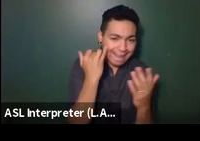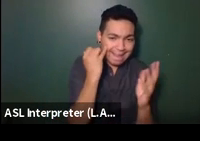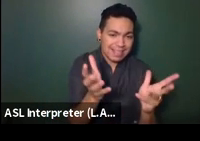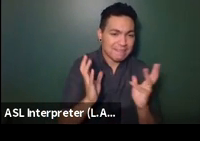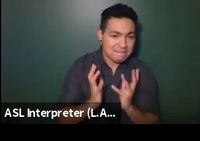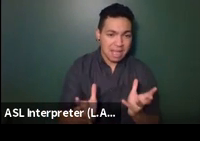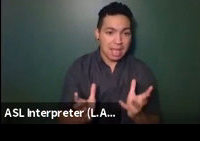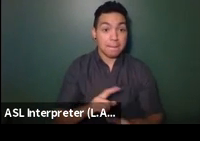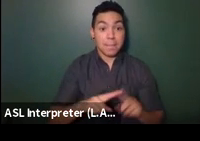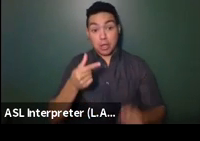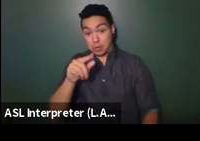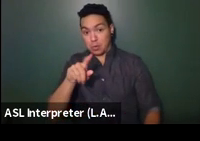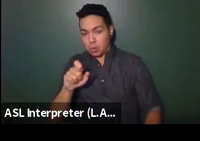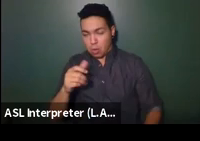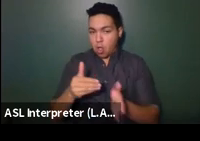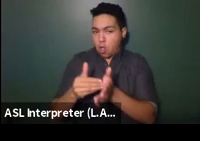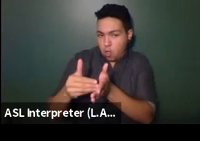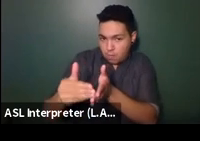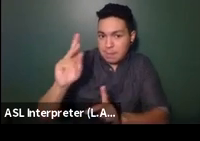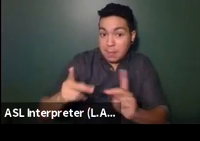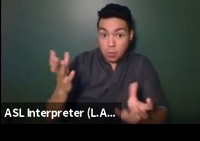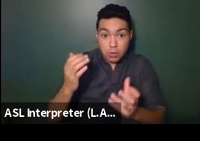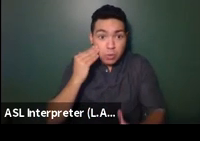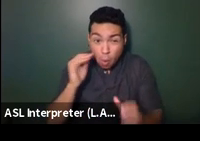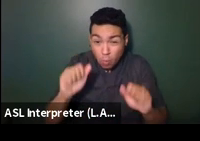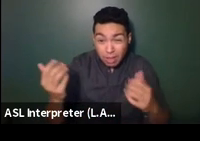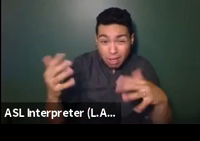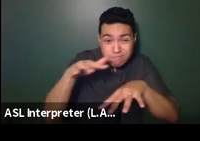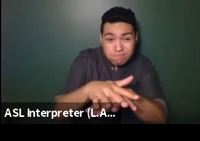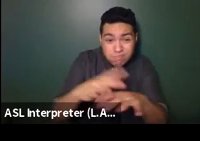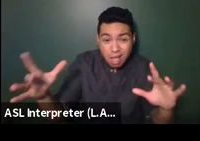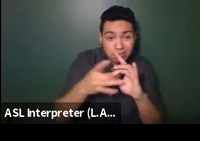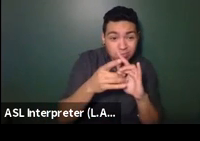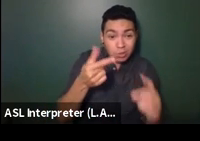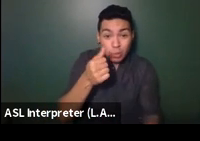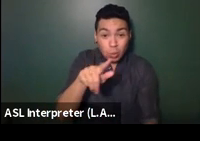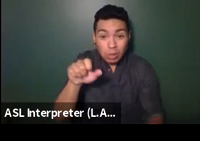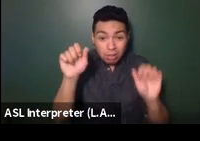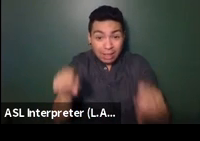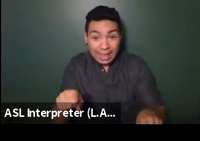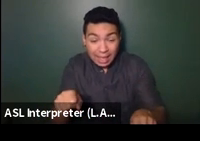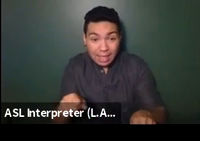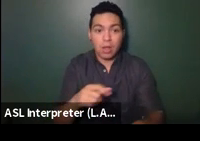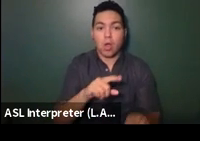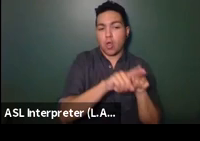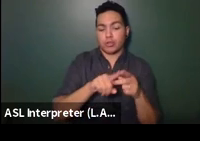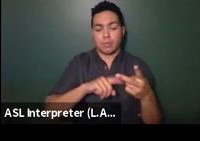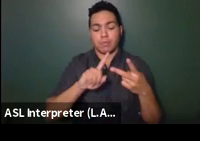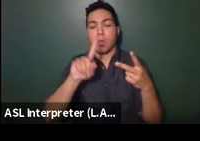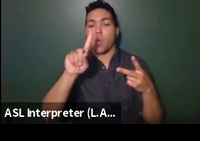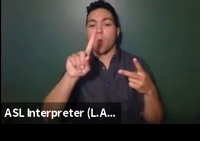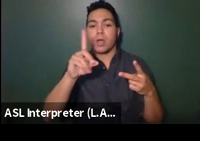ESD 189 - Amy Colburn: But Google is often the one that people want to know if they can link and then possibly one drive. So if you're if you're a Google district.